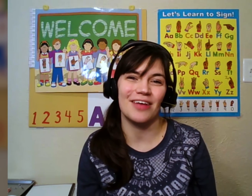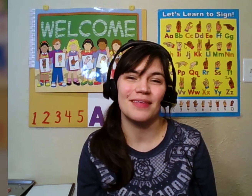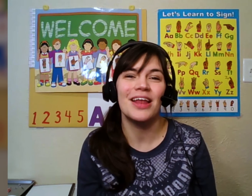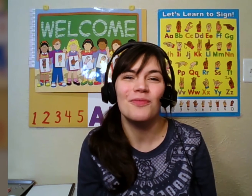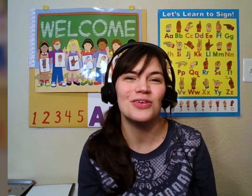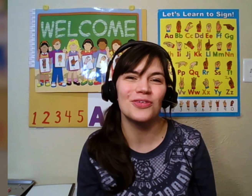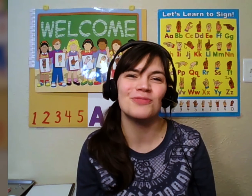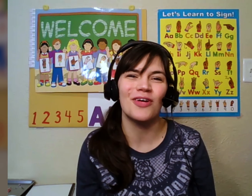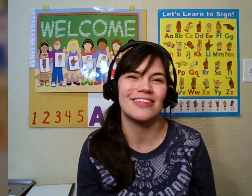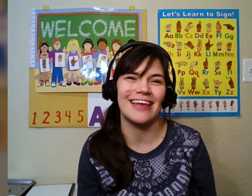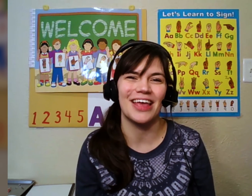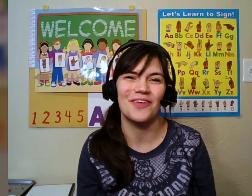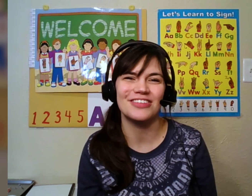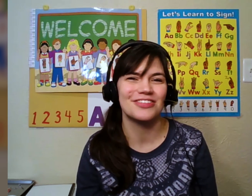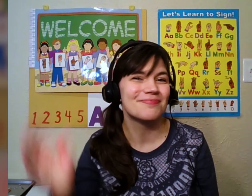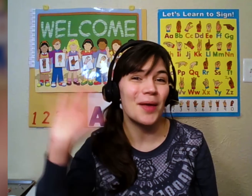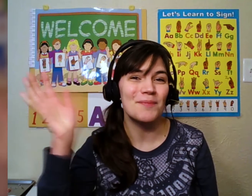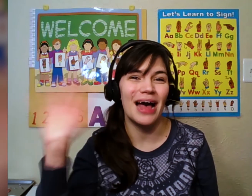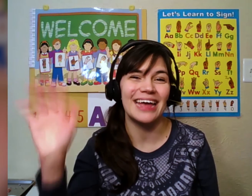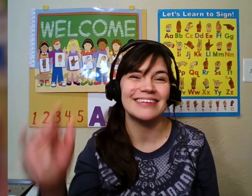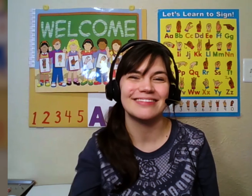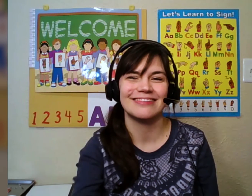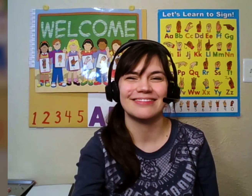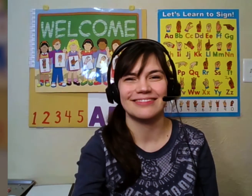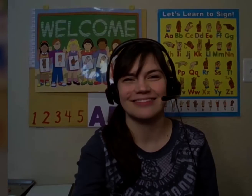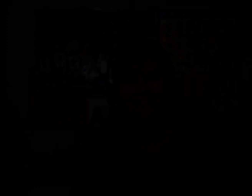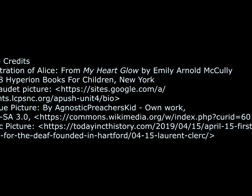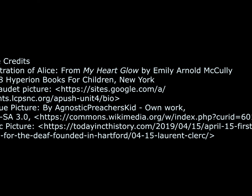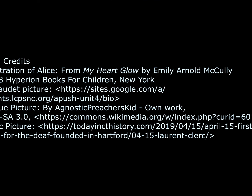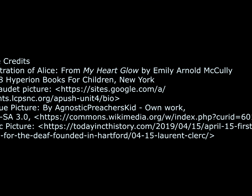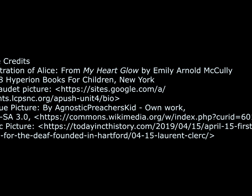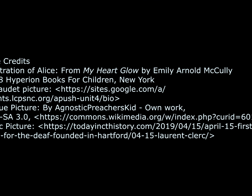time and helping you learn more sign language. Bye!